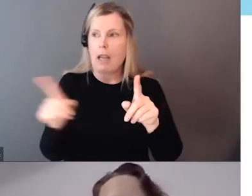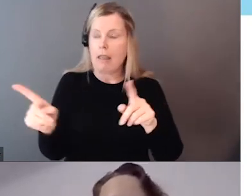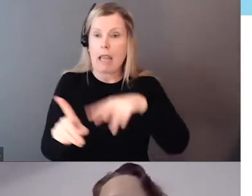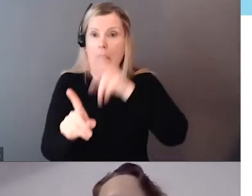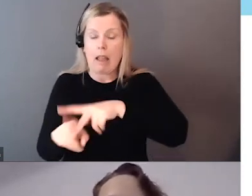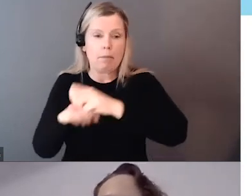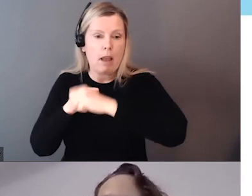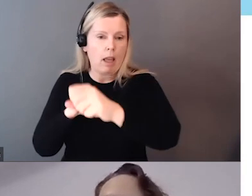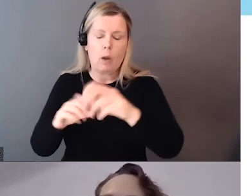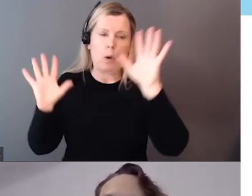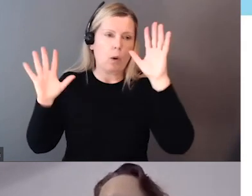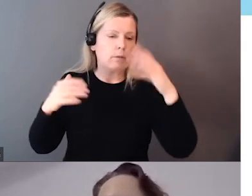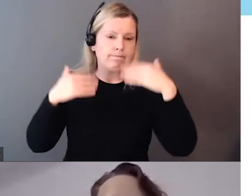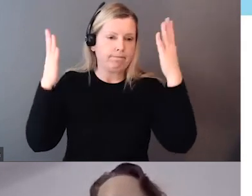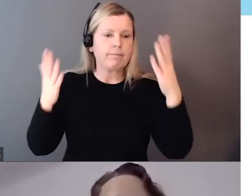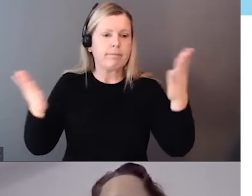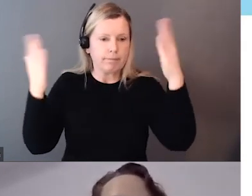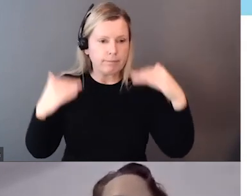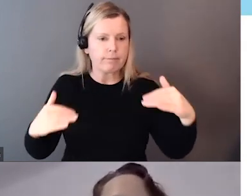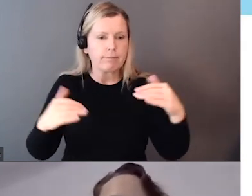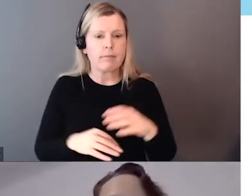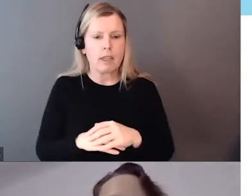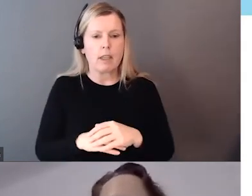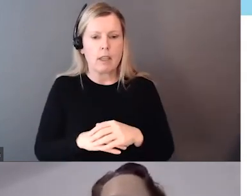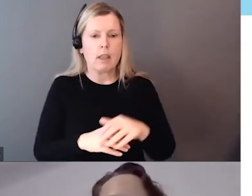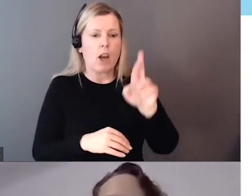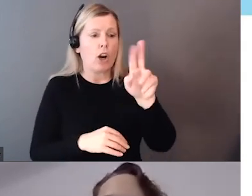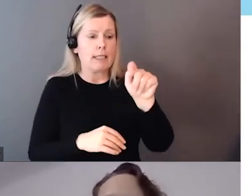work coordinator environment and the burnout and turnover. And here's just a quote from Kumar who